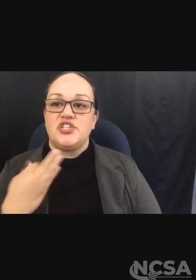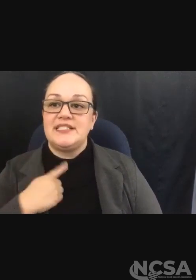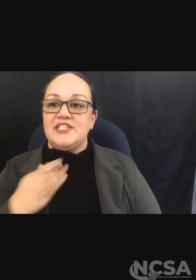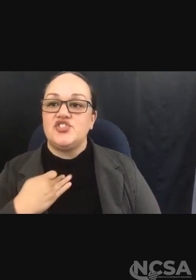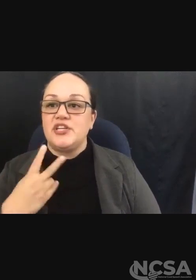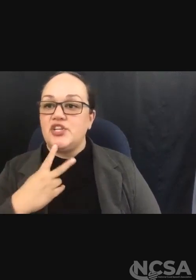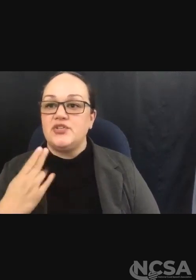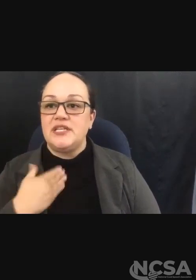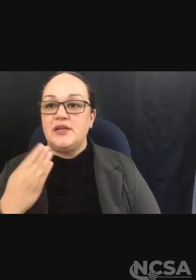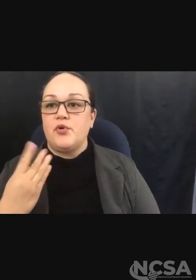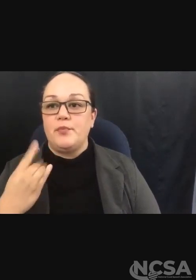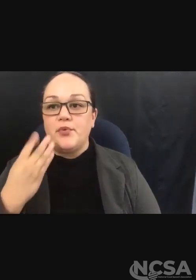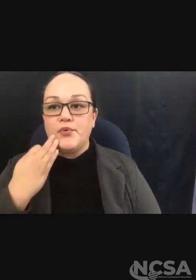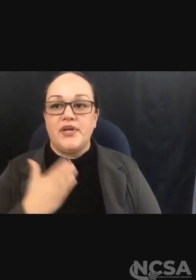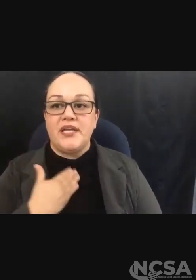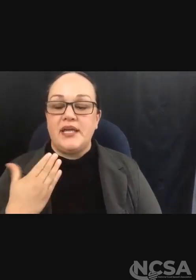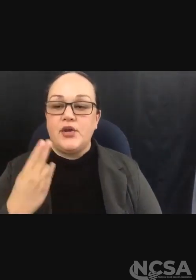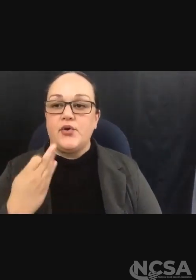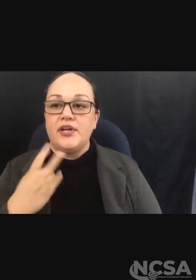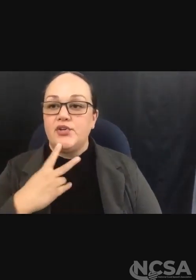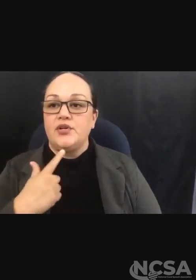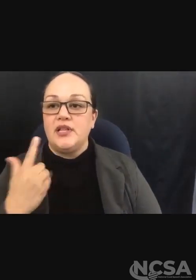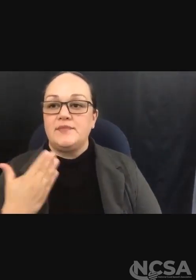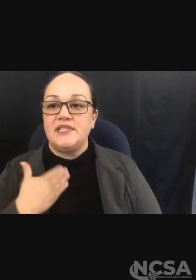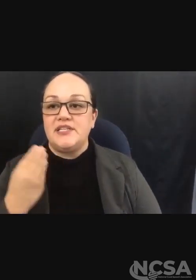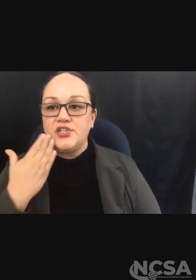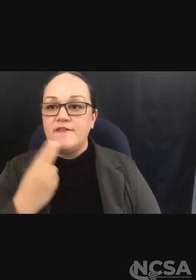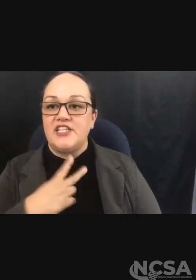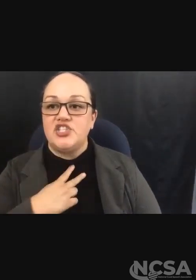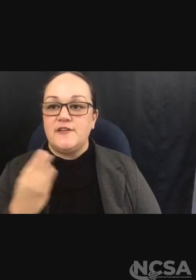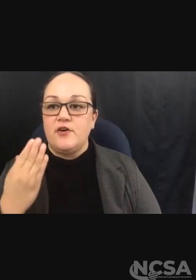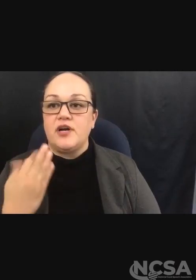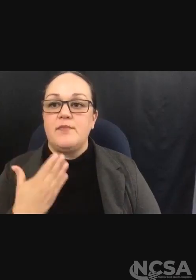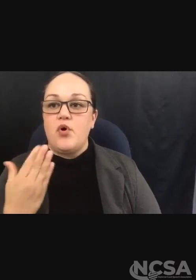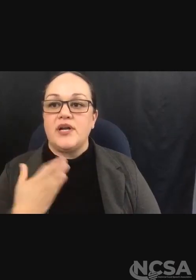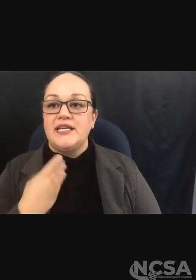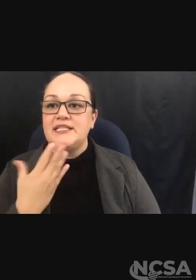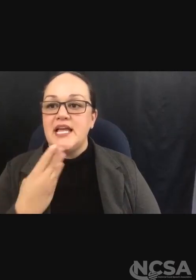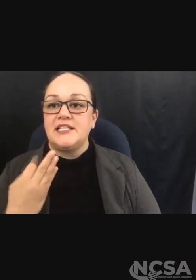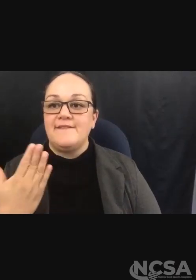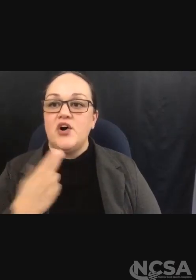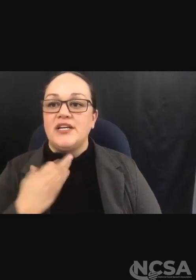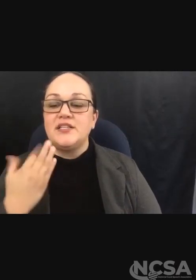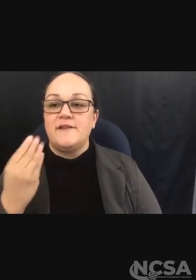and interventions for a more intense focus on phonemic awareness.